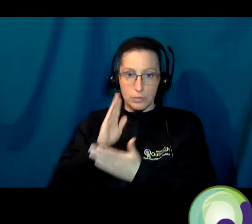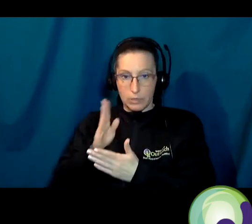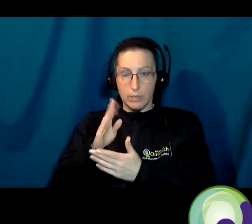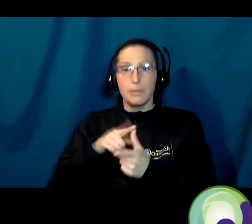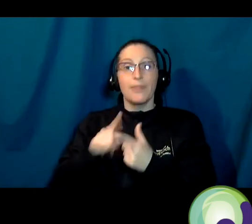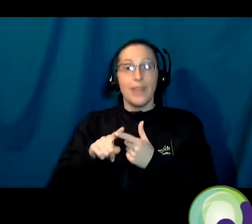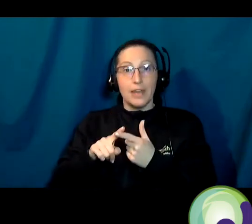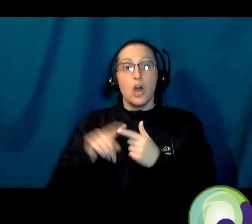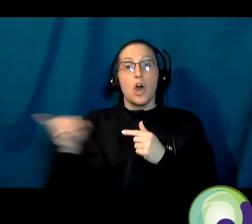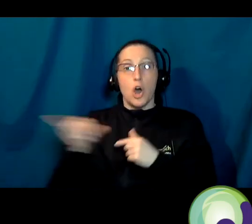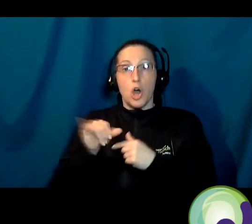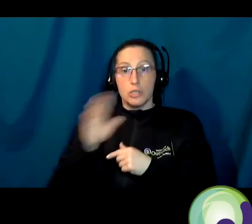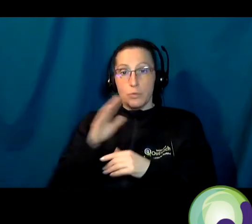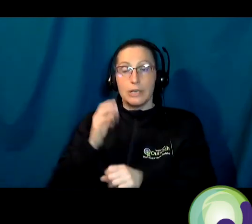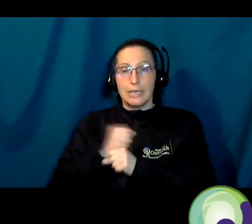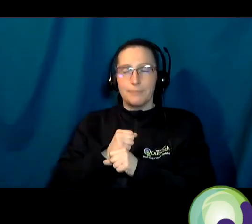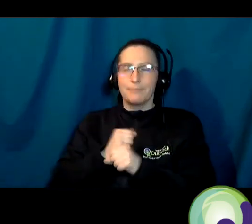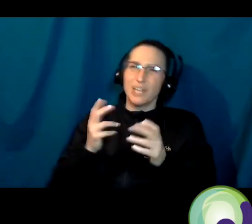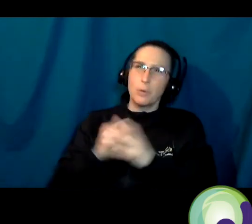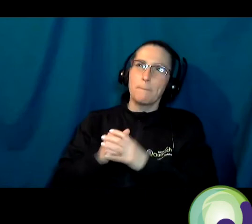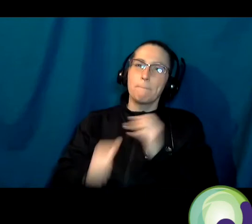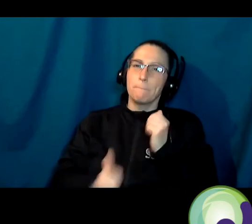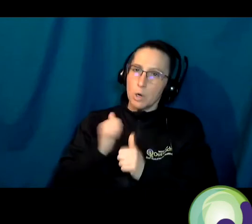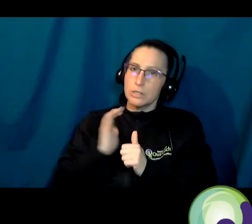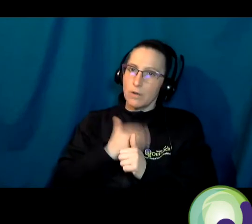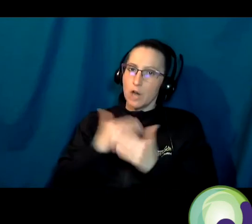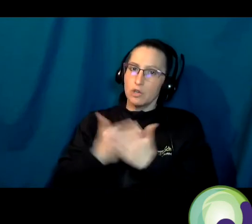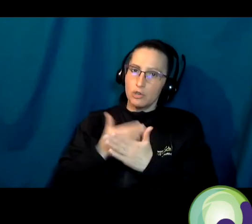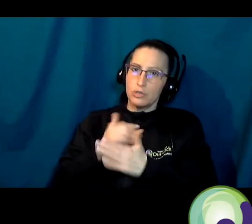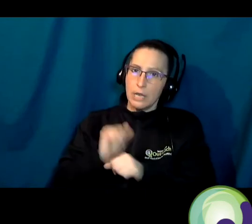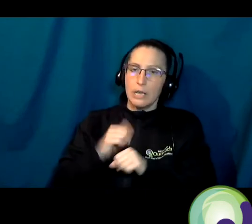they receive...most of our entry level hires are on our second or third shift.